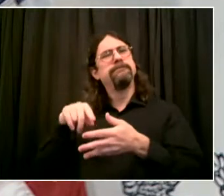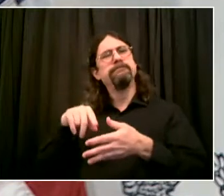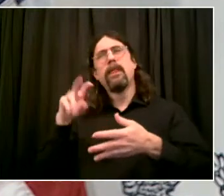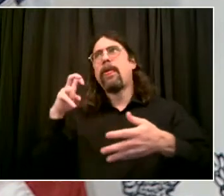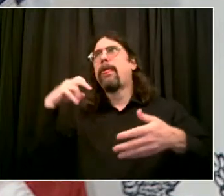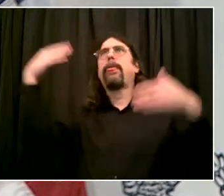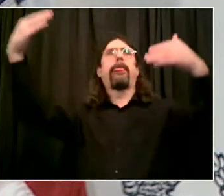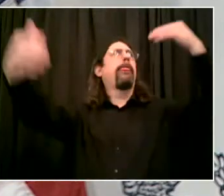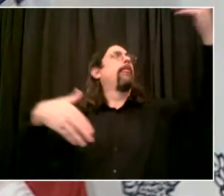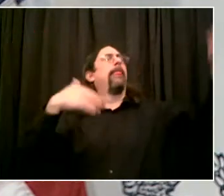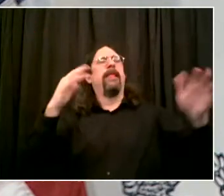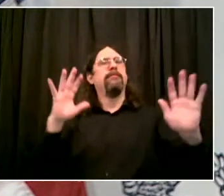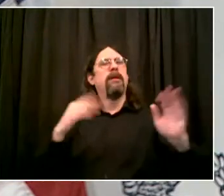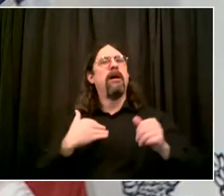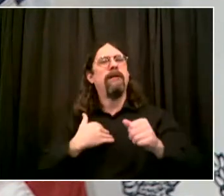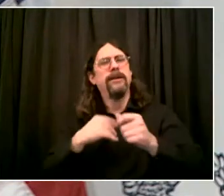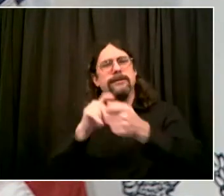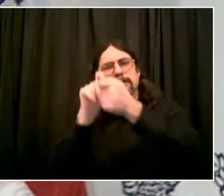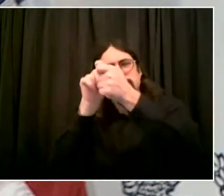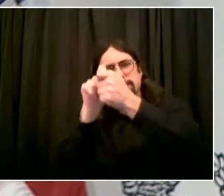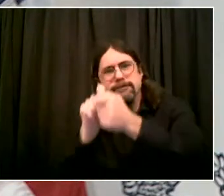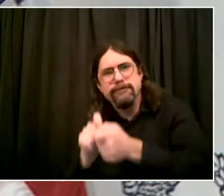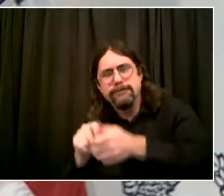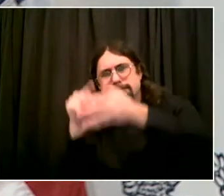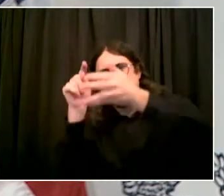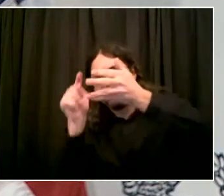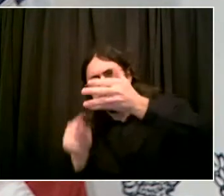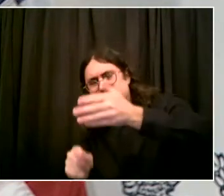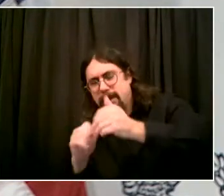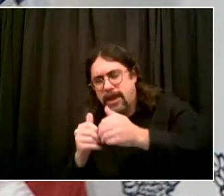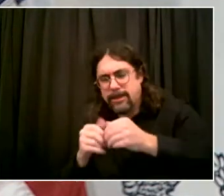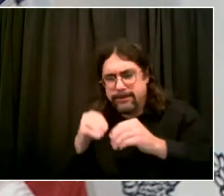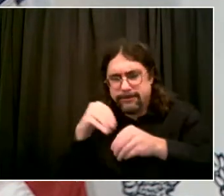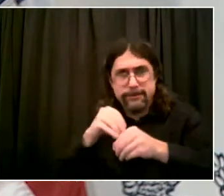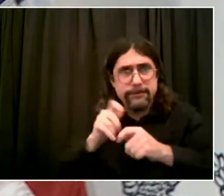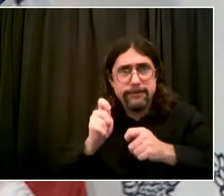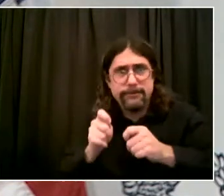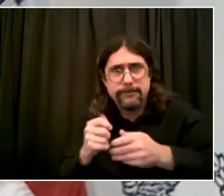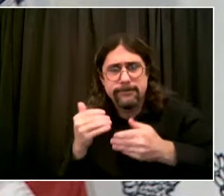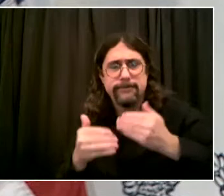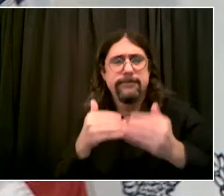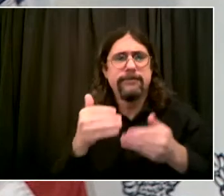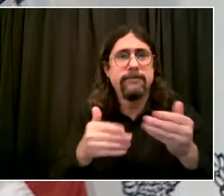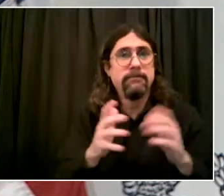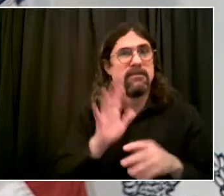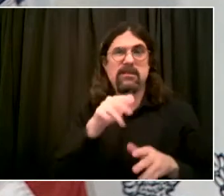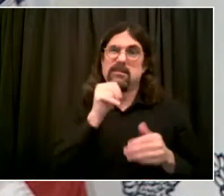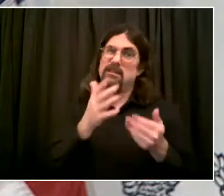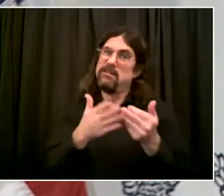JENNIFER JONES AUSTIN, WES, REALLY THE